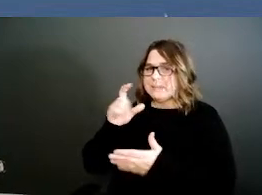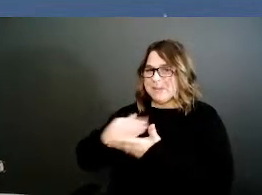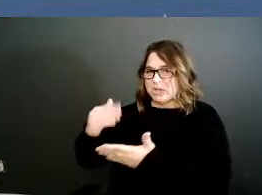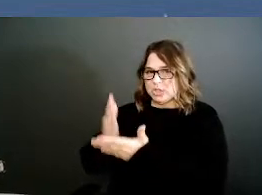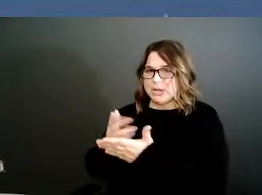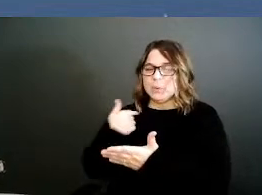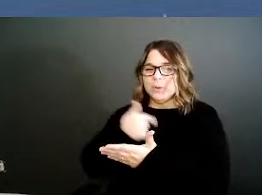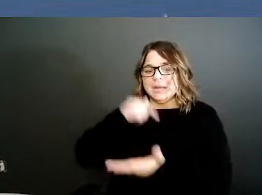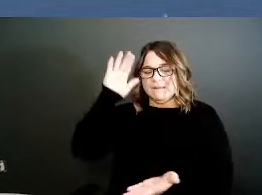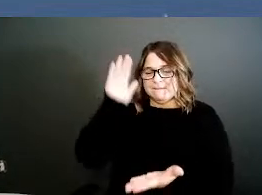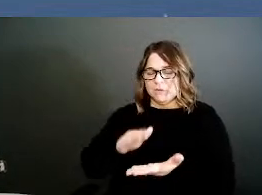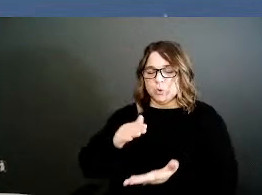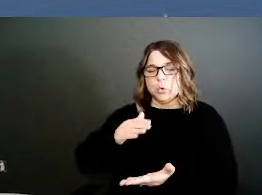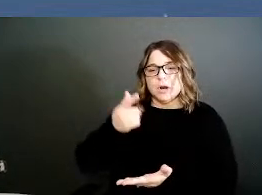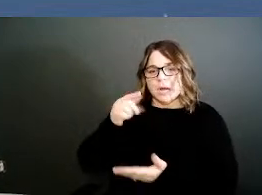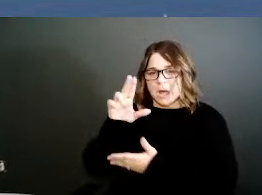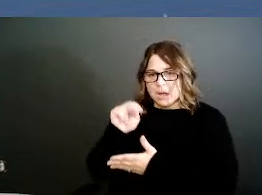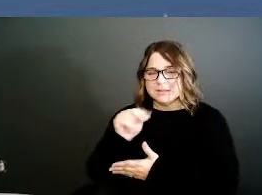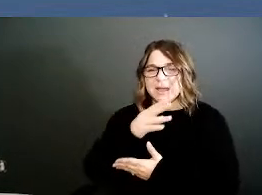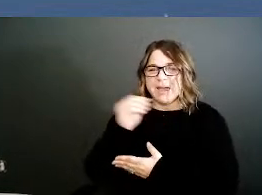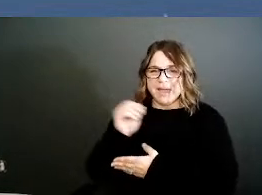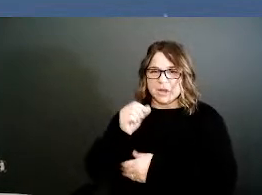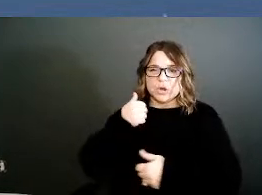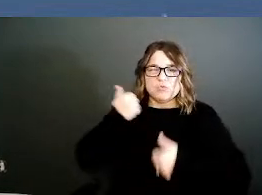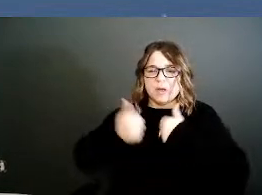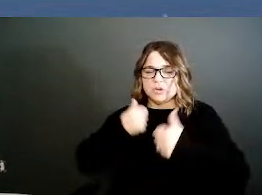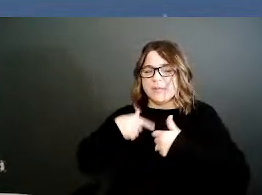THE PANDEMIC HAS CREATED FEAR AND ISOLATION, ALONG WITH FINANCIAL AND HOUSING HARDSHIPS. AGGRESSION ON THE STREETS.